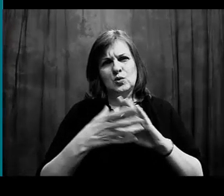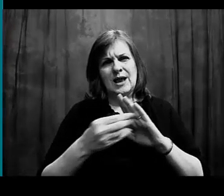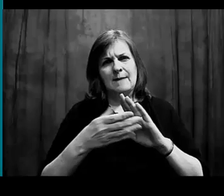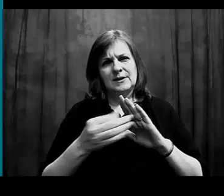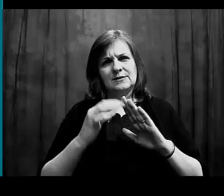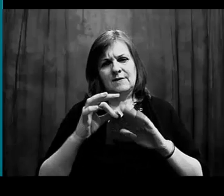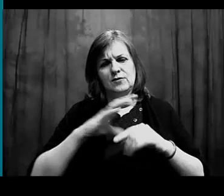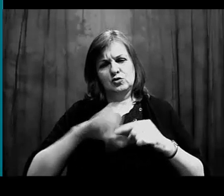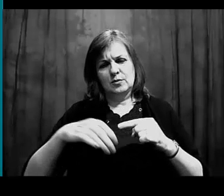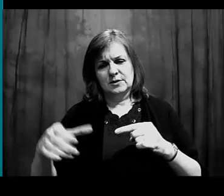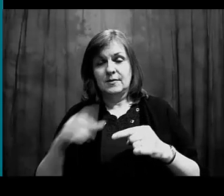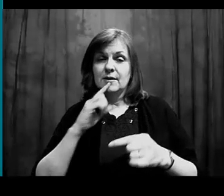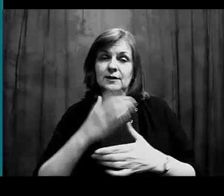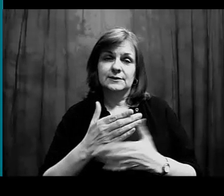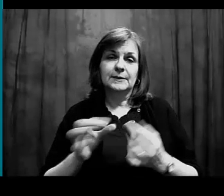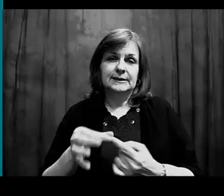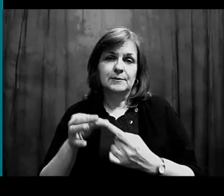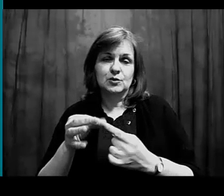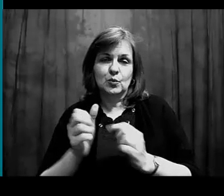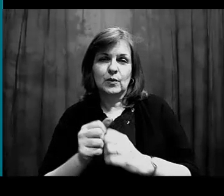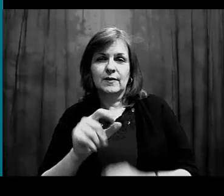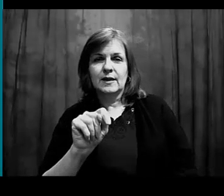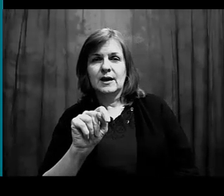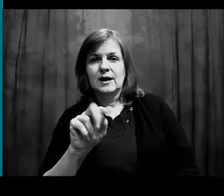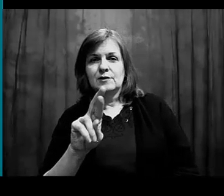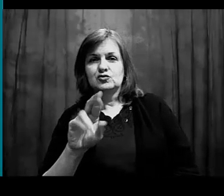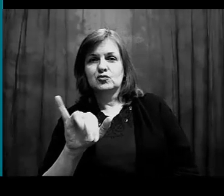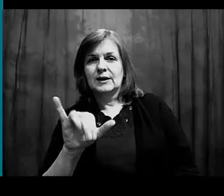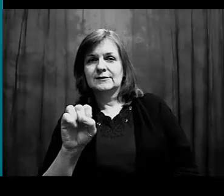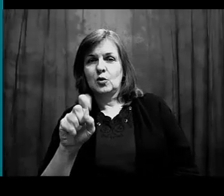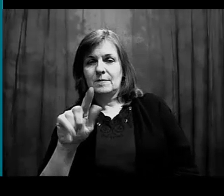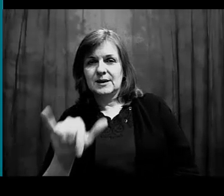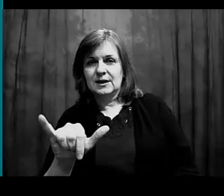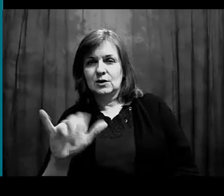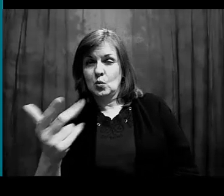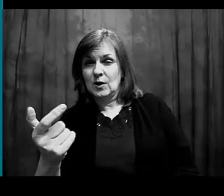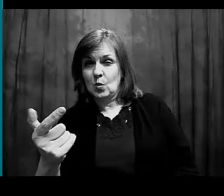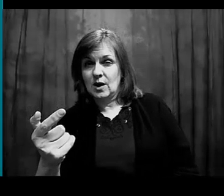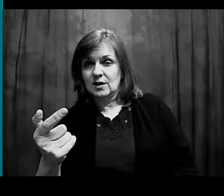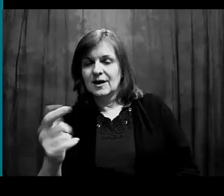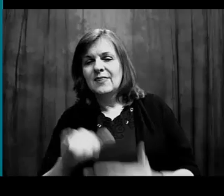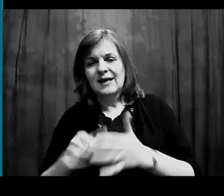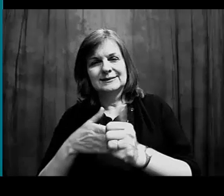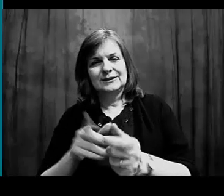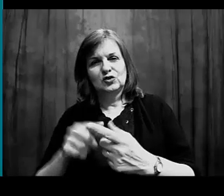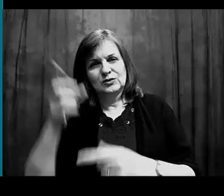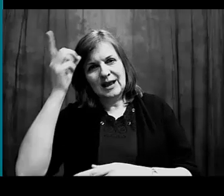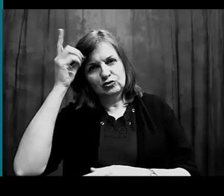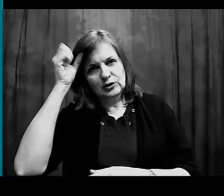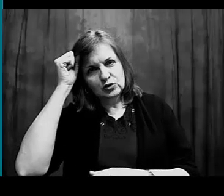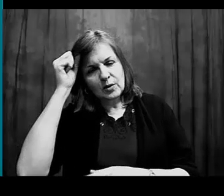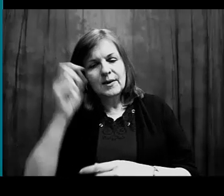humans with more than two copies of chromosomes there are exceptions with trisomy 21